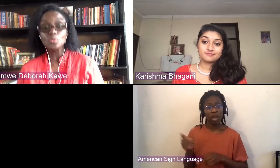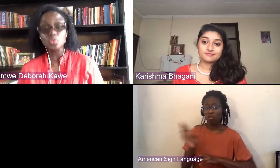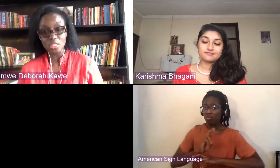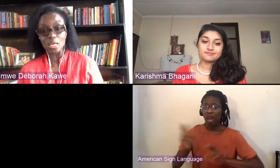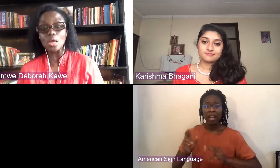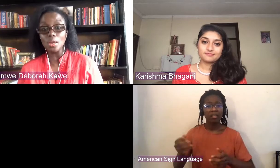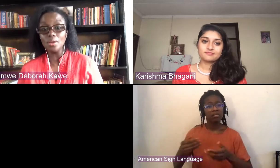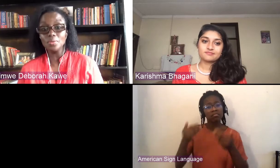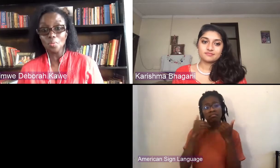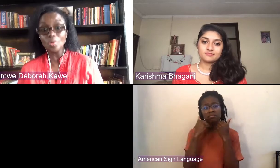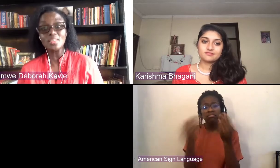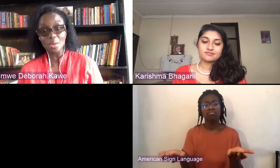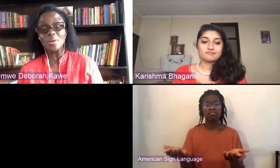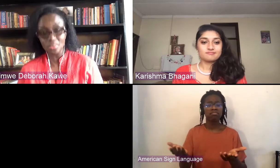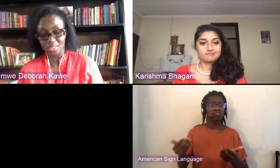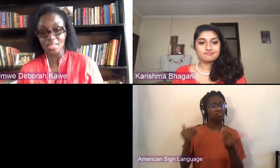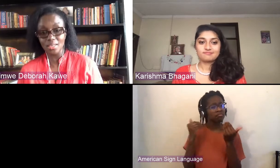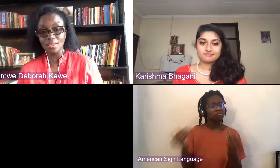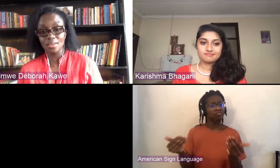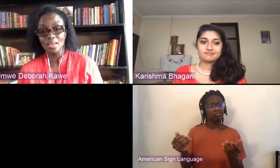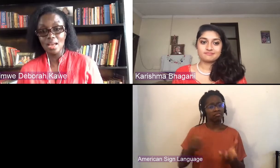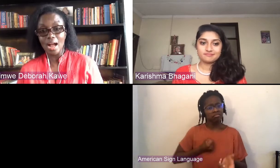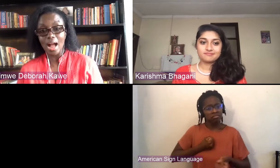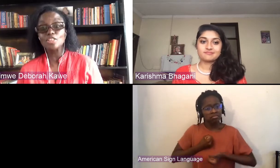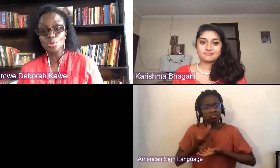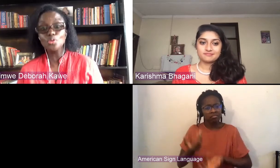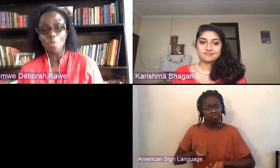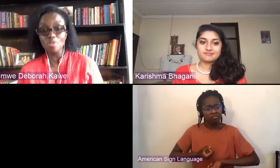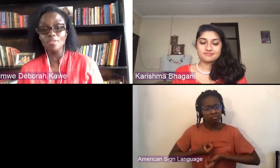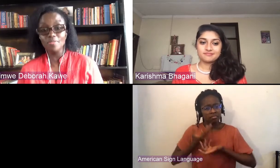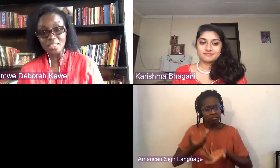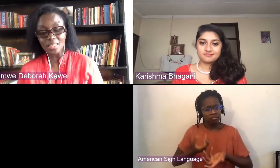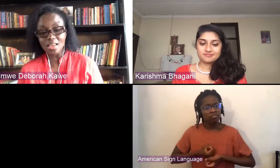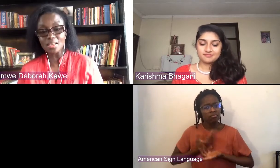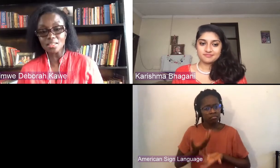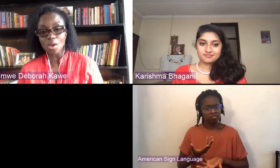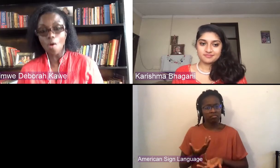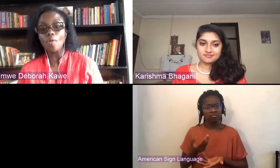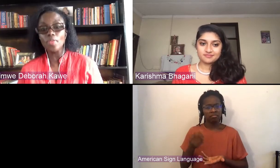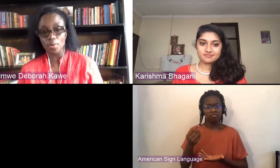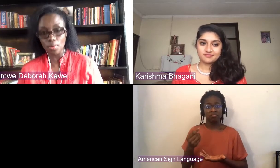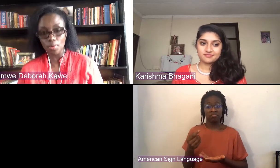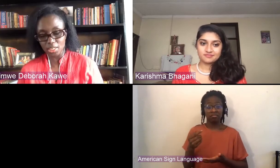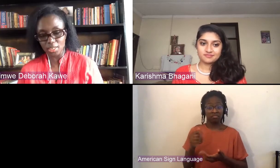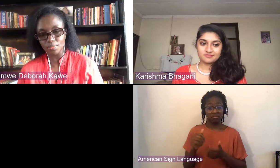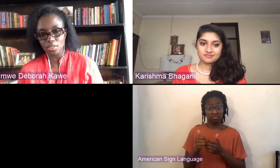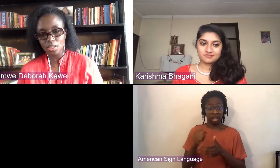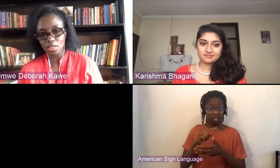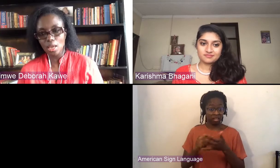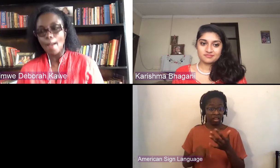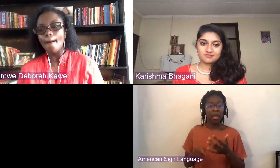to say what they want to say and to do all of these things on their own terms.